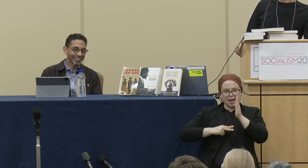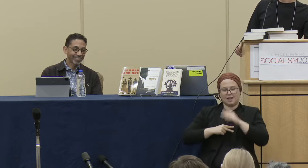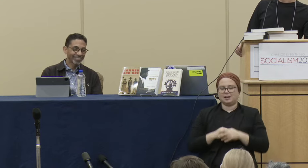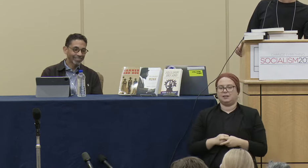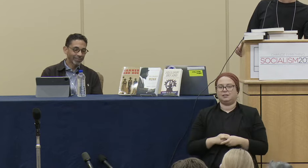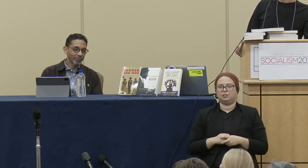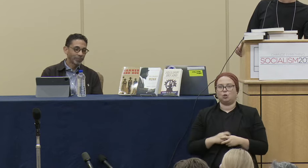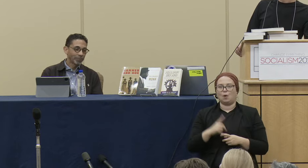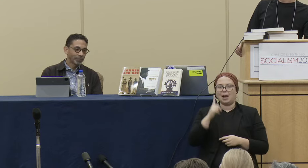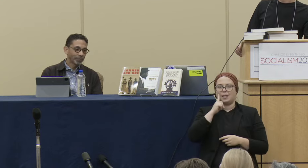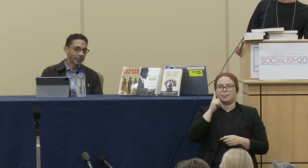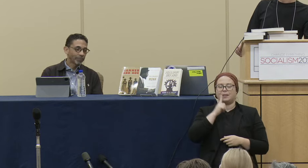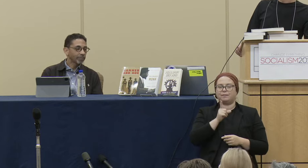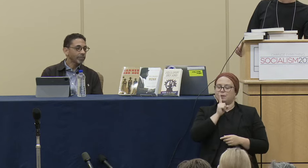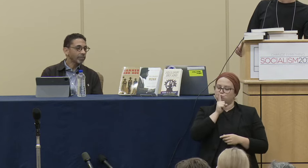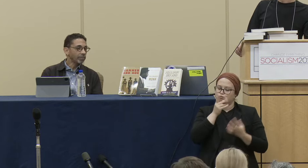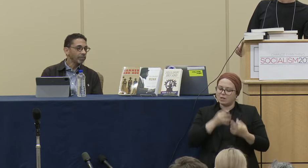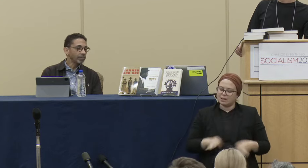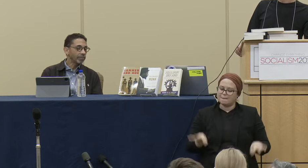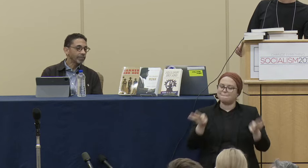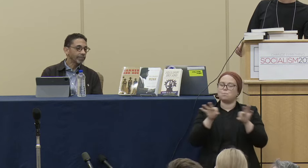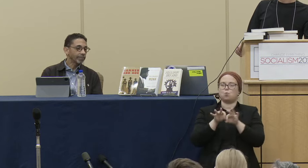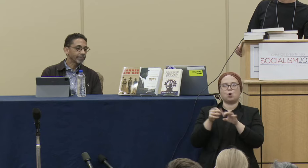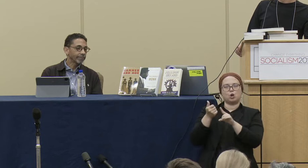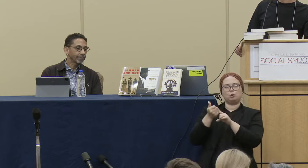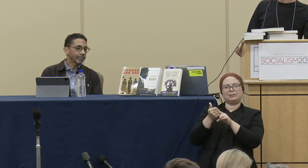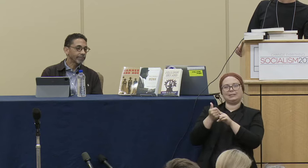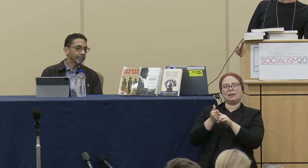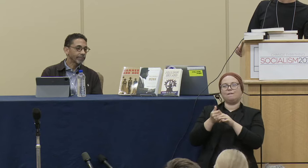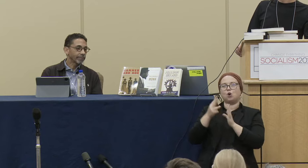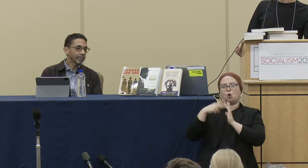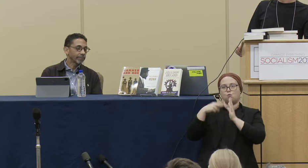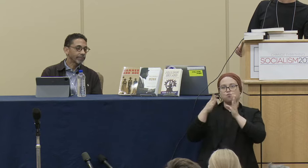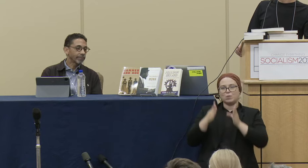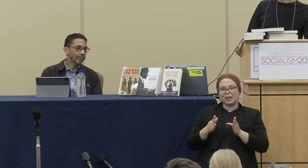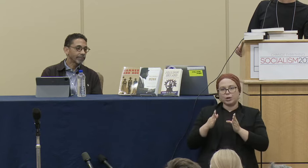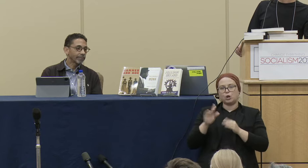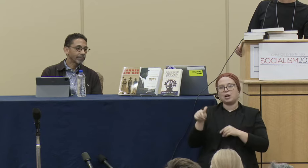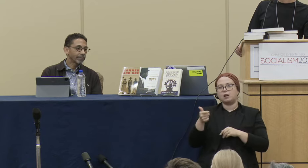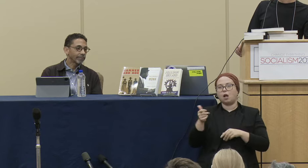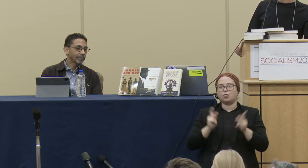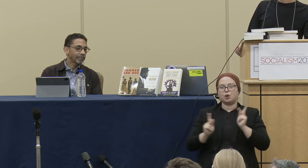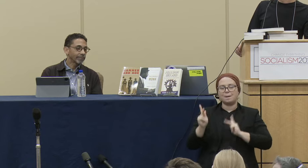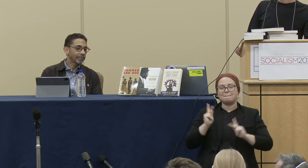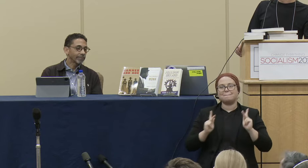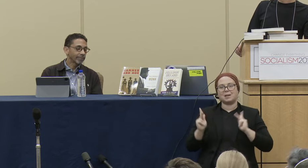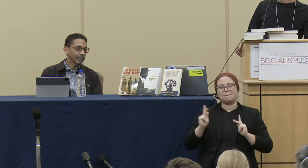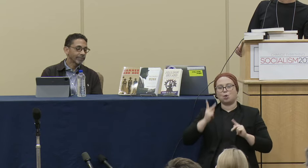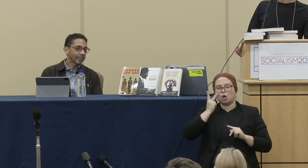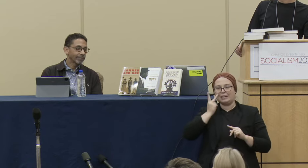that you've read them. And I think that's really important.